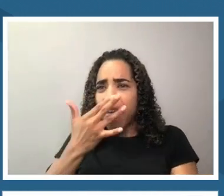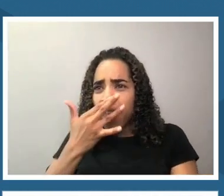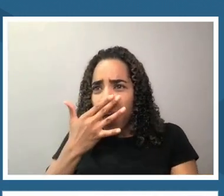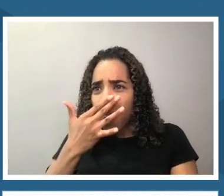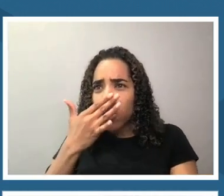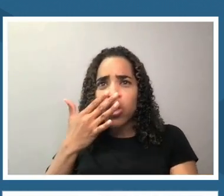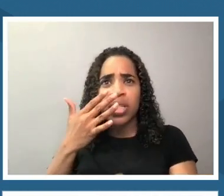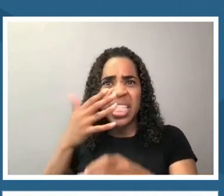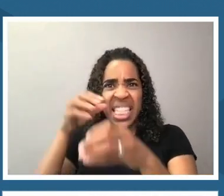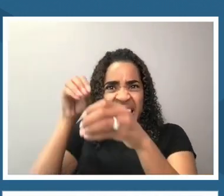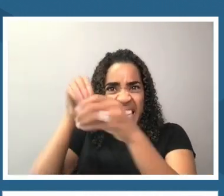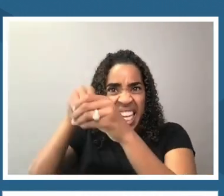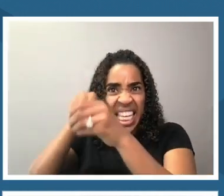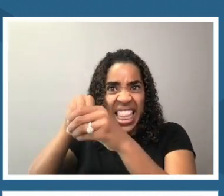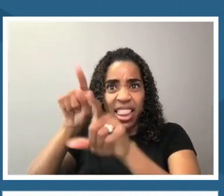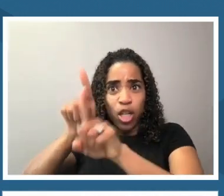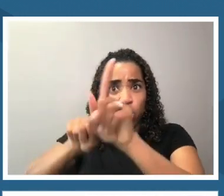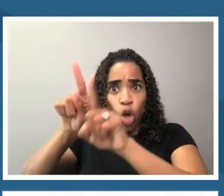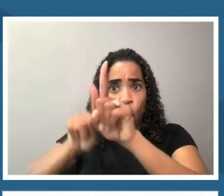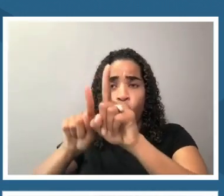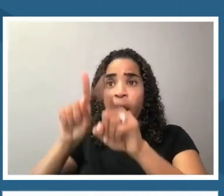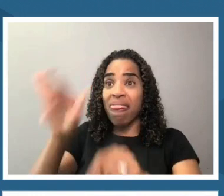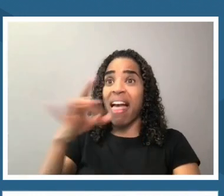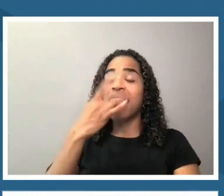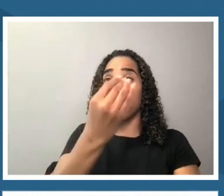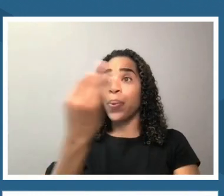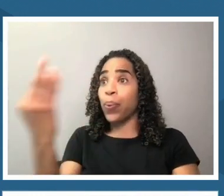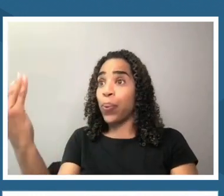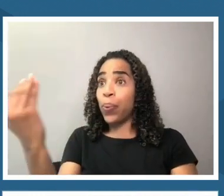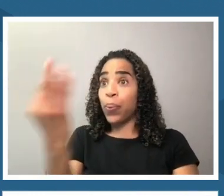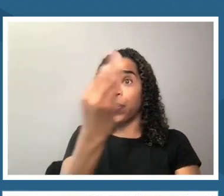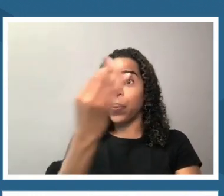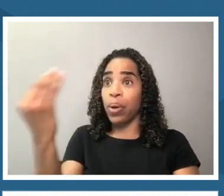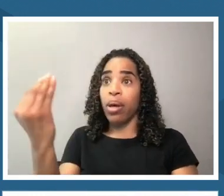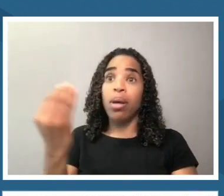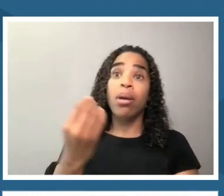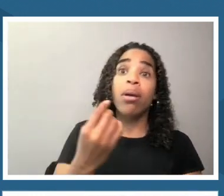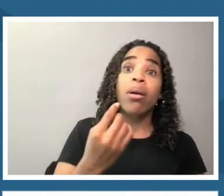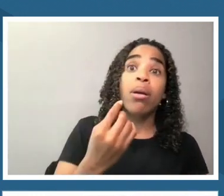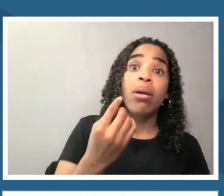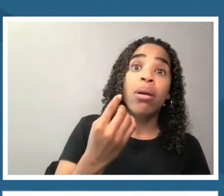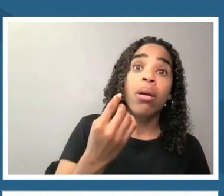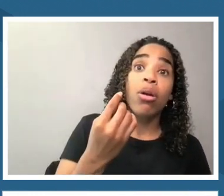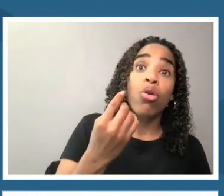shift back and forth like towards the blue towards the red towards the blue